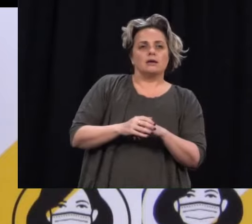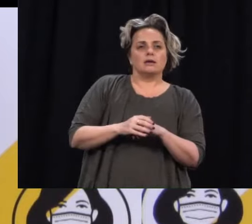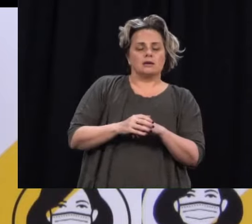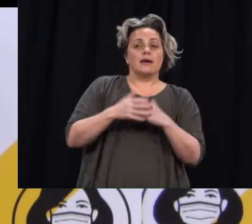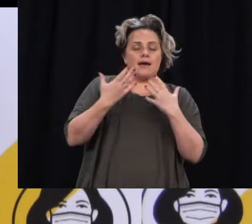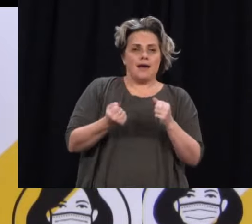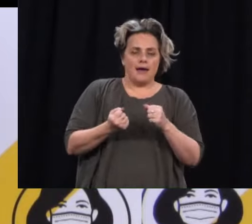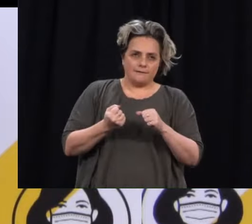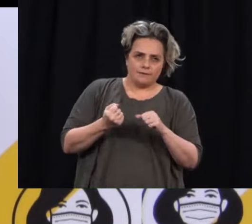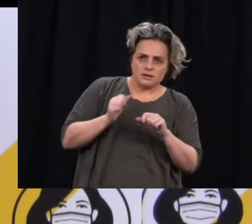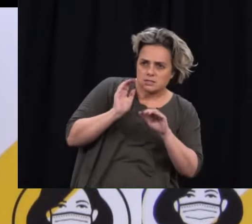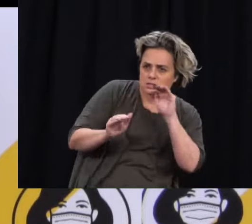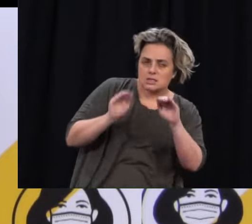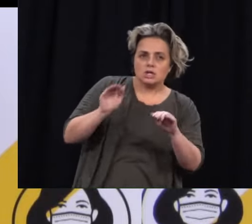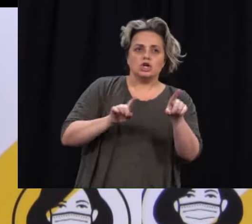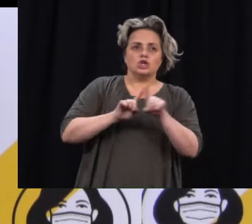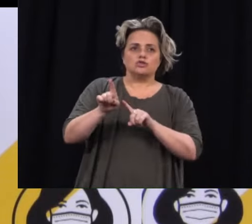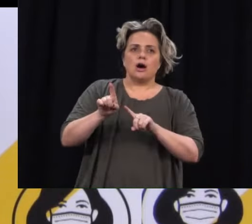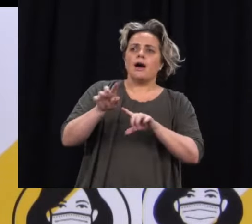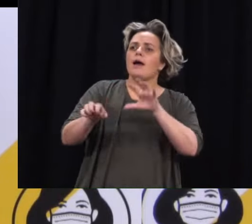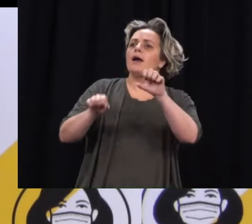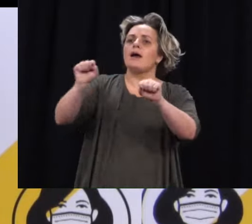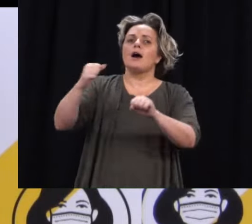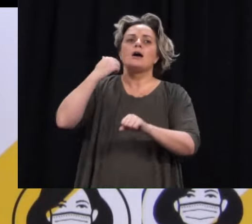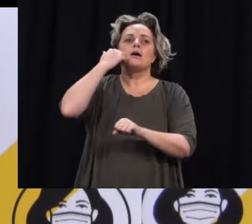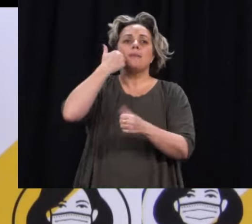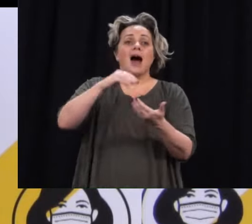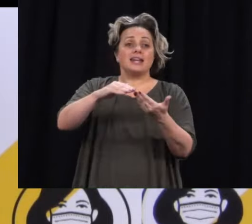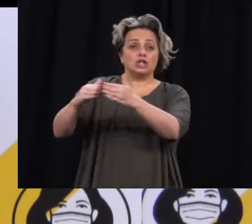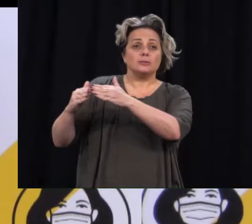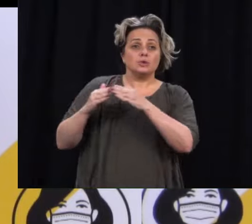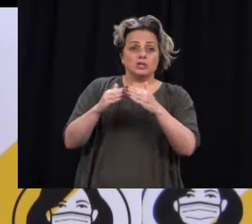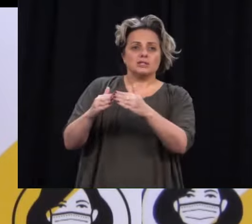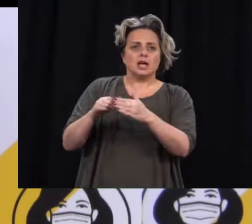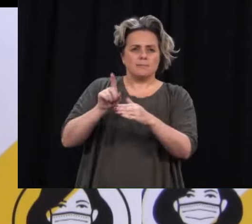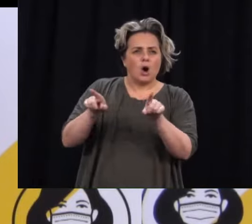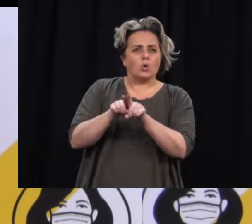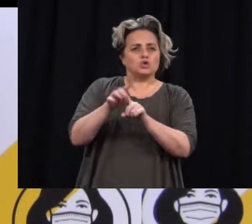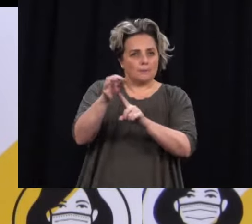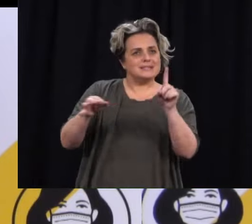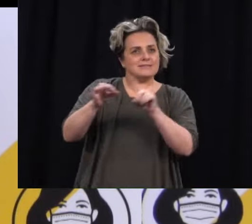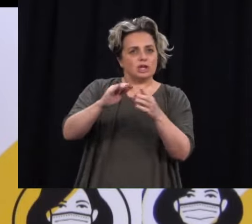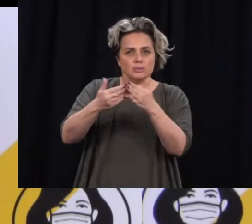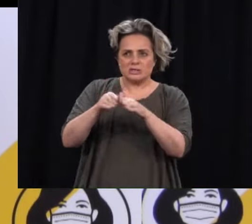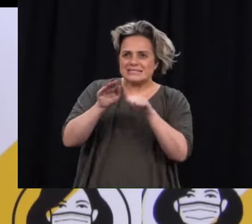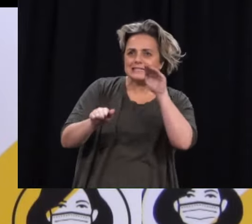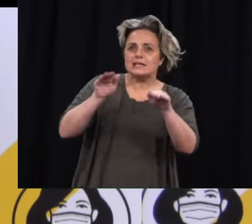higher. It was the younger age group of Maori where the focus needs to go. There has been from the start and there are